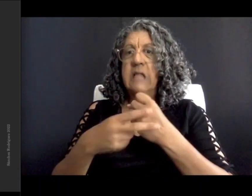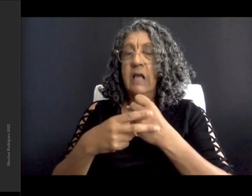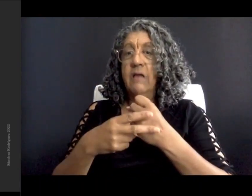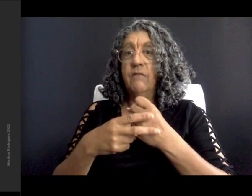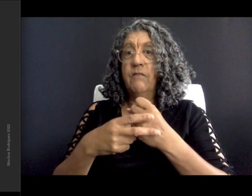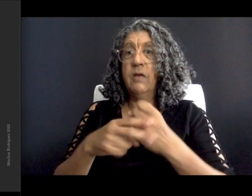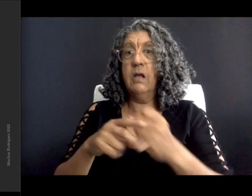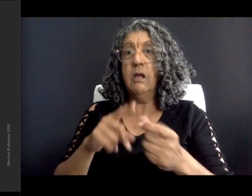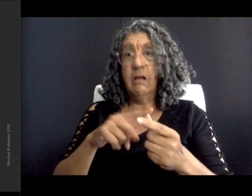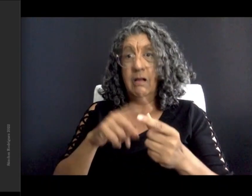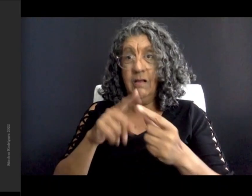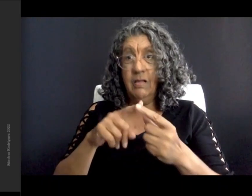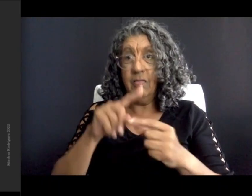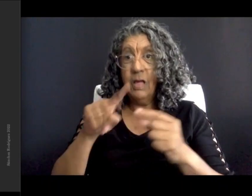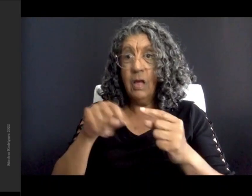make sure you save the receipt.